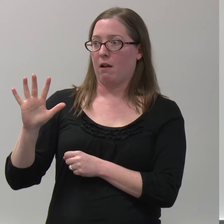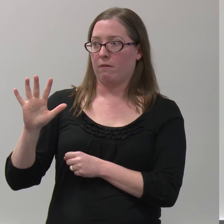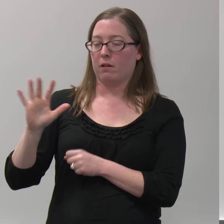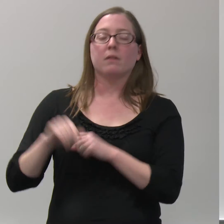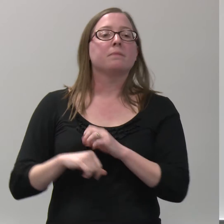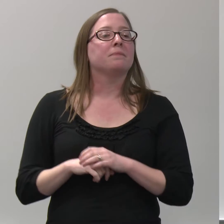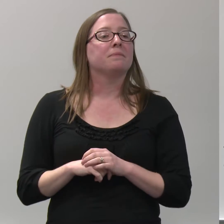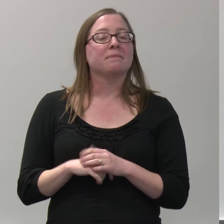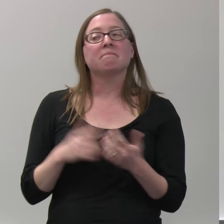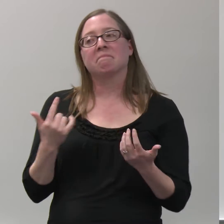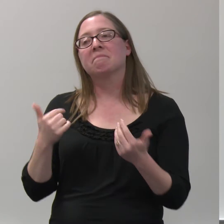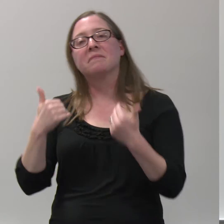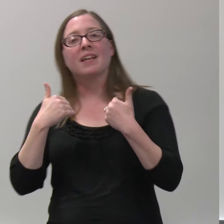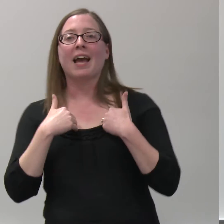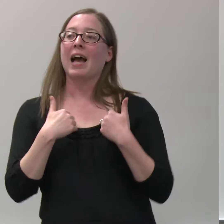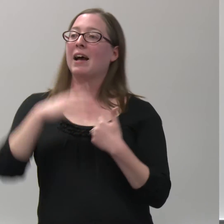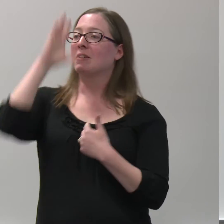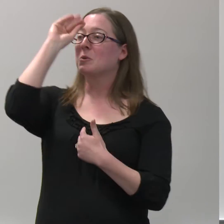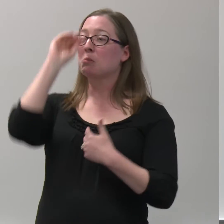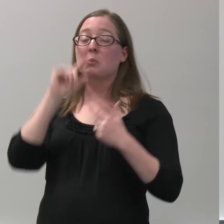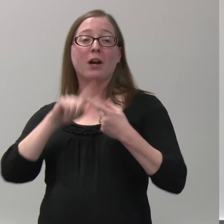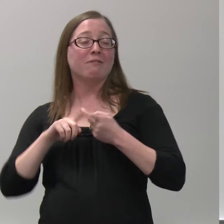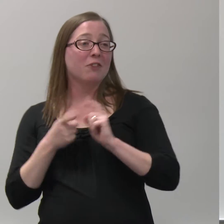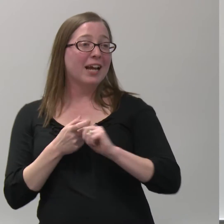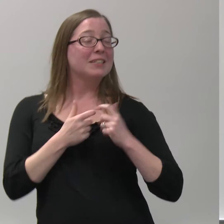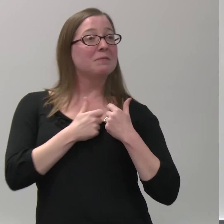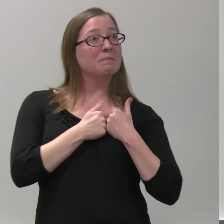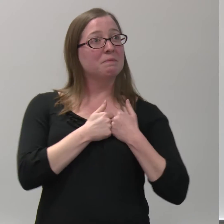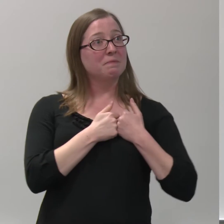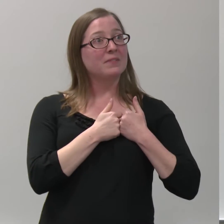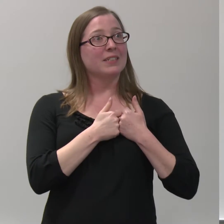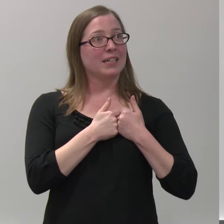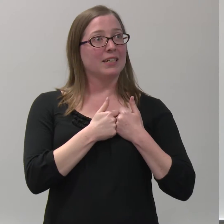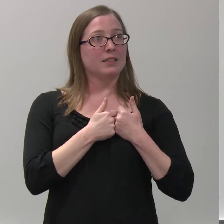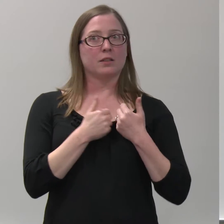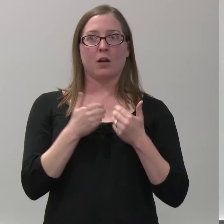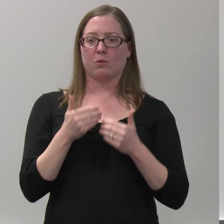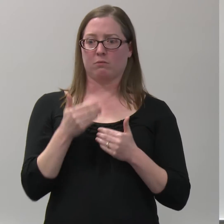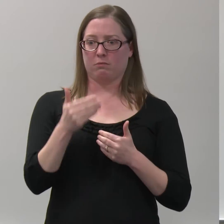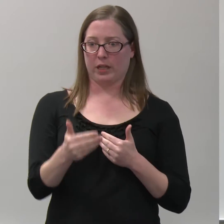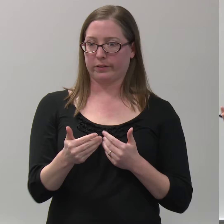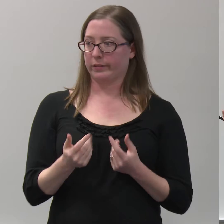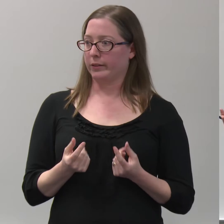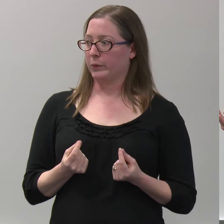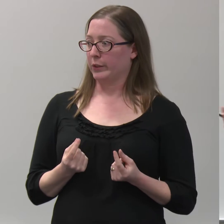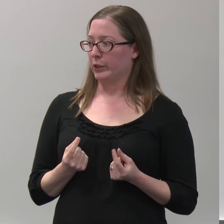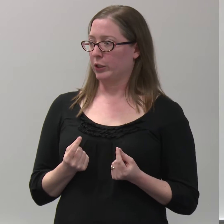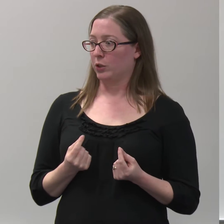I had a boyfriend, and so when the next step came, it was a question-- "What do I do?